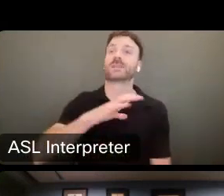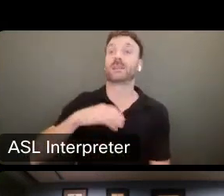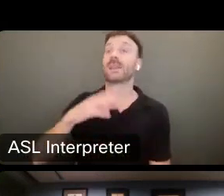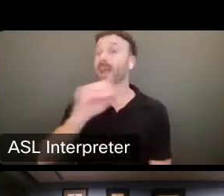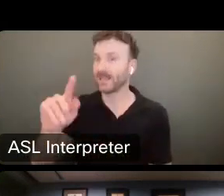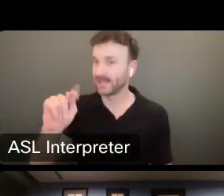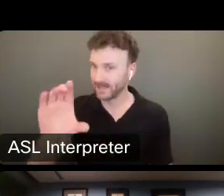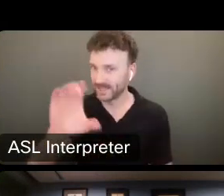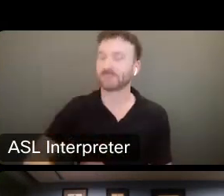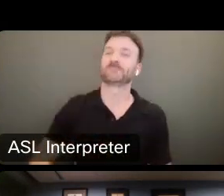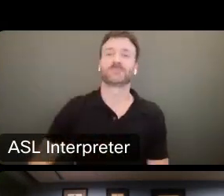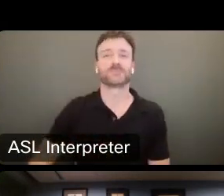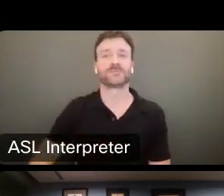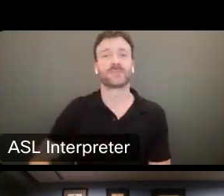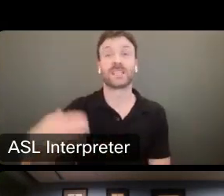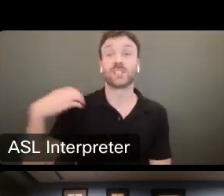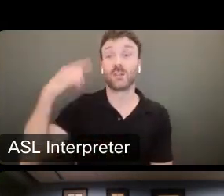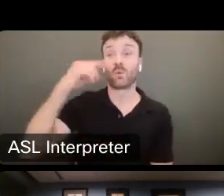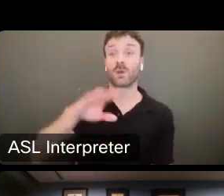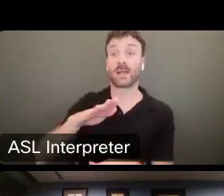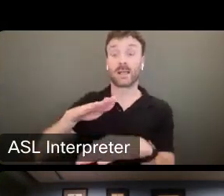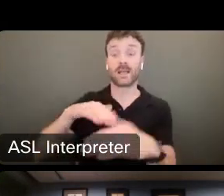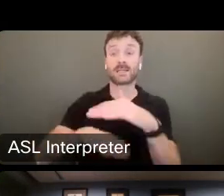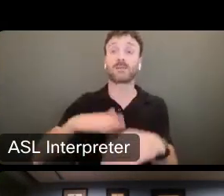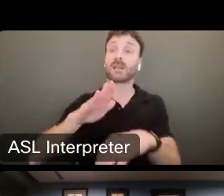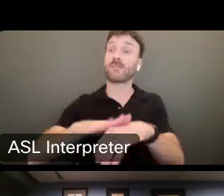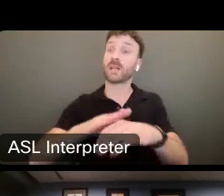As Chair of the Toronto Accessibility Advisory Committee, I have been working with transportation